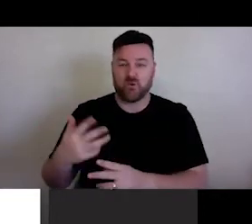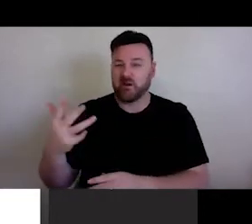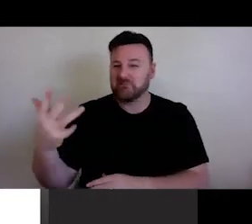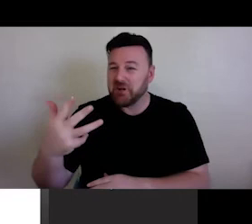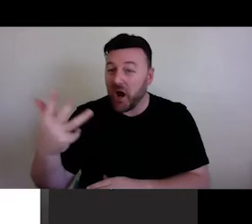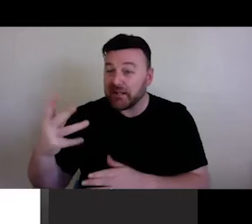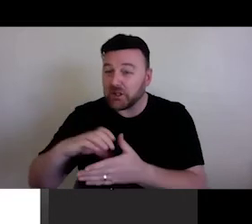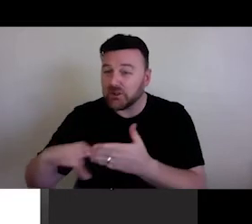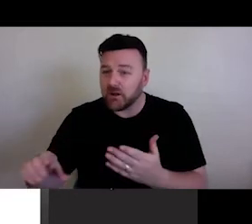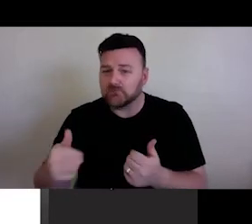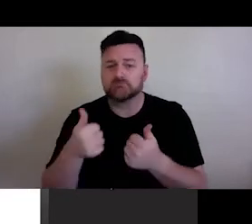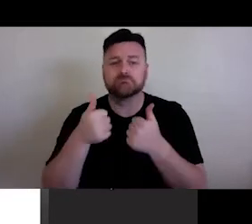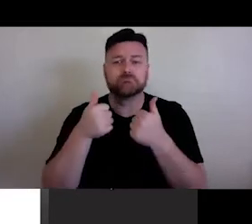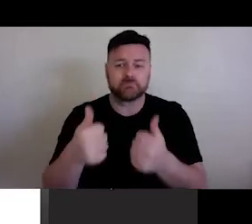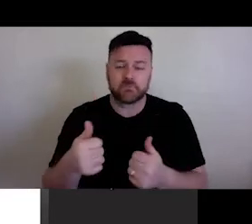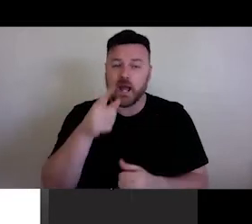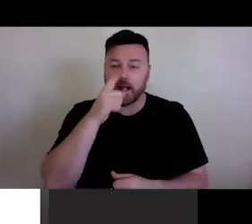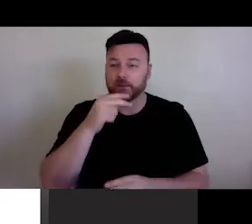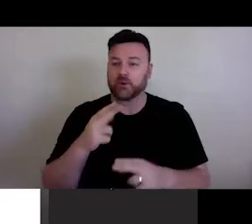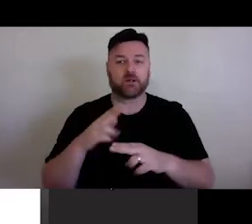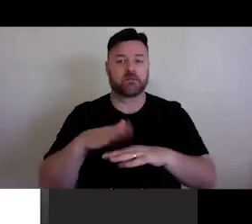streaming well, very quickly, literally. Tripod and a phone and